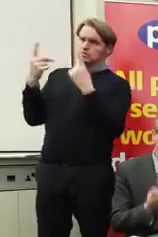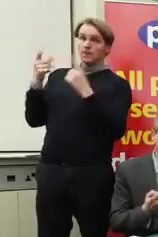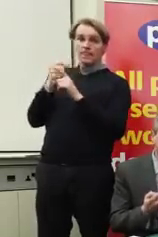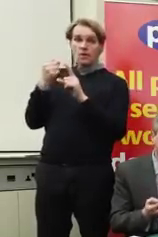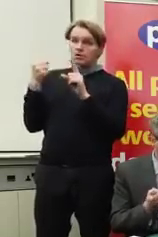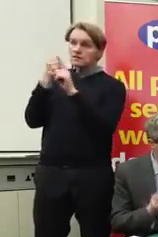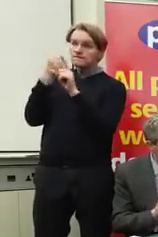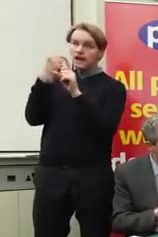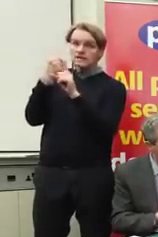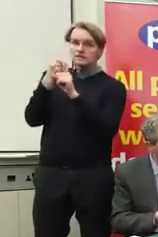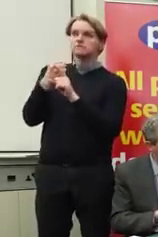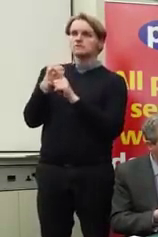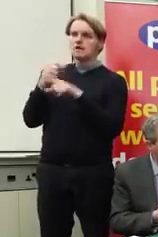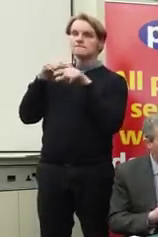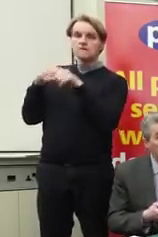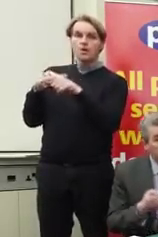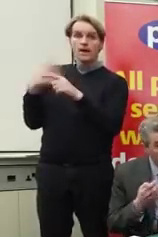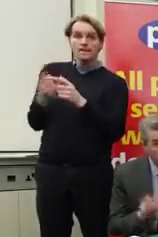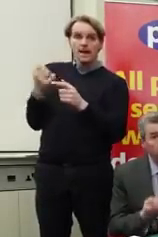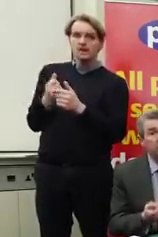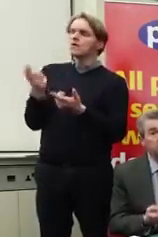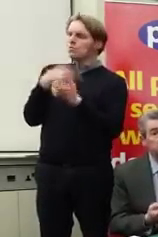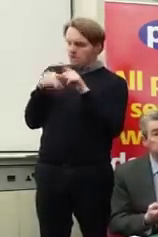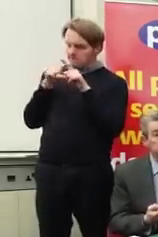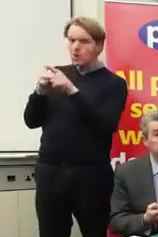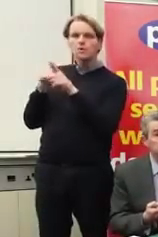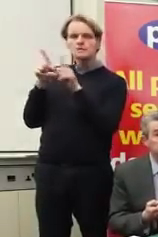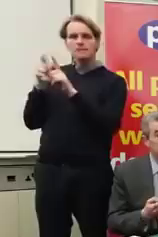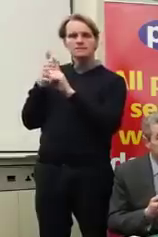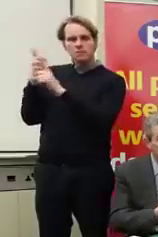want to have a joint campaign with them. But we also recognise as PCS that if